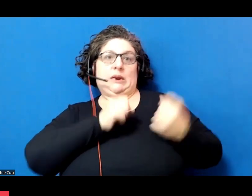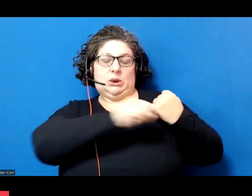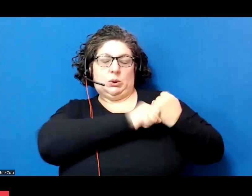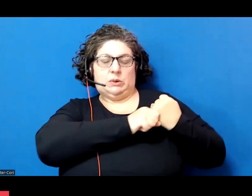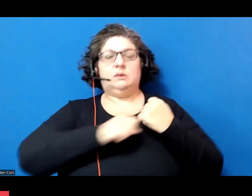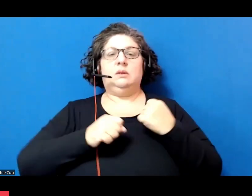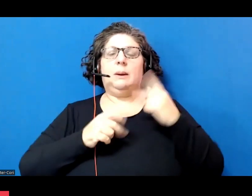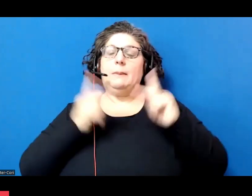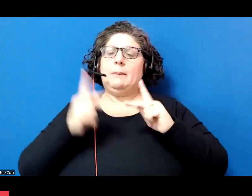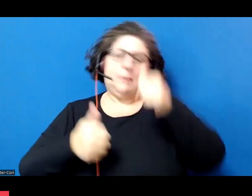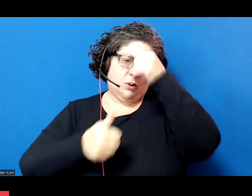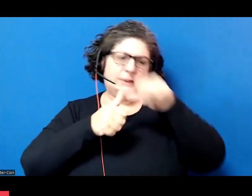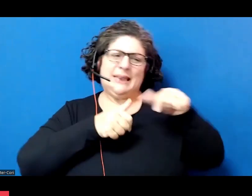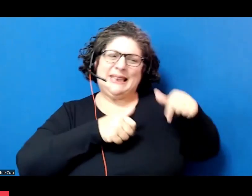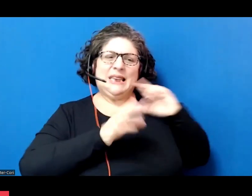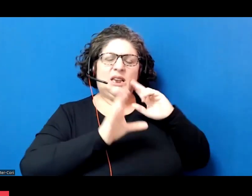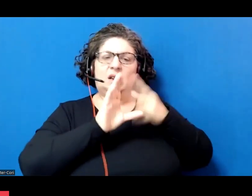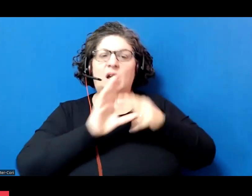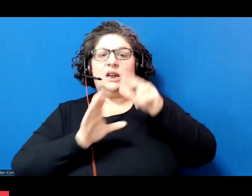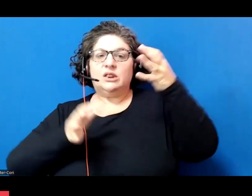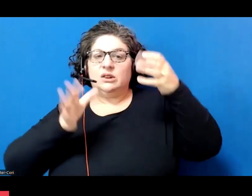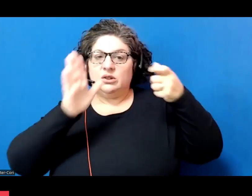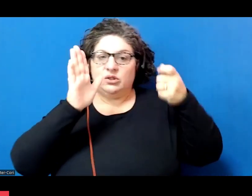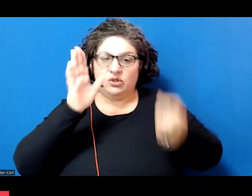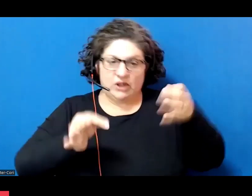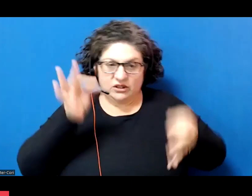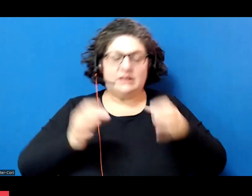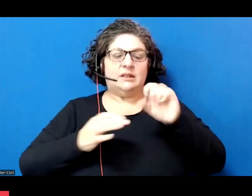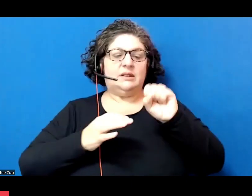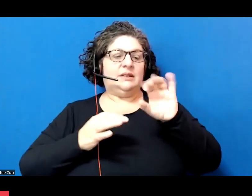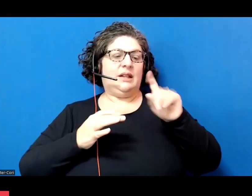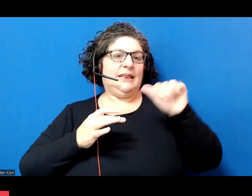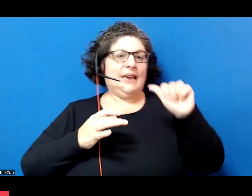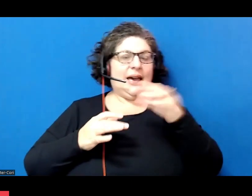Folks may recall he joined by Justice Scalia and Thomas joined the majority but then wrote